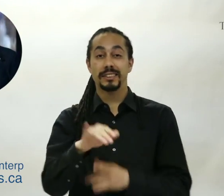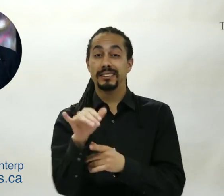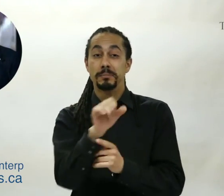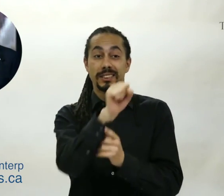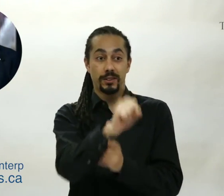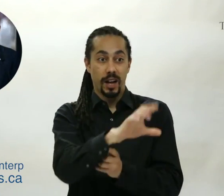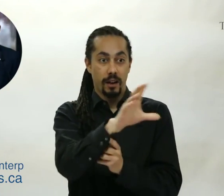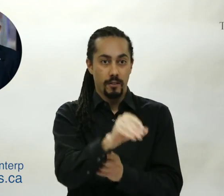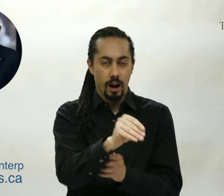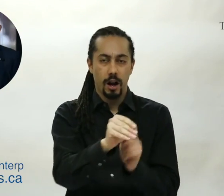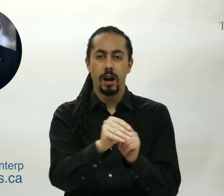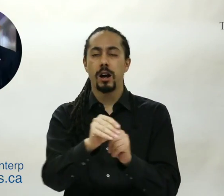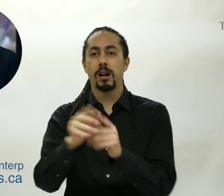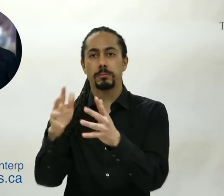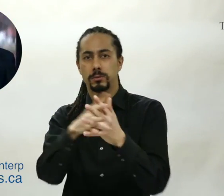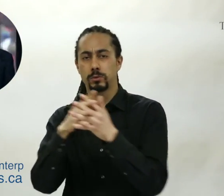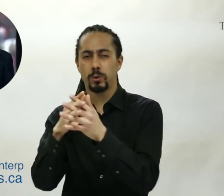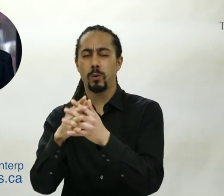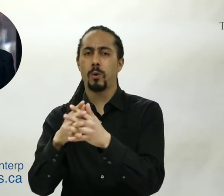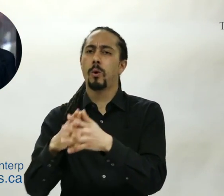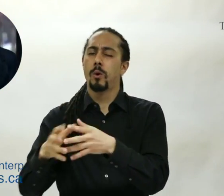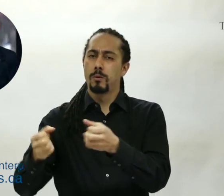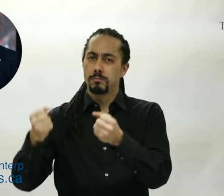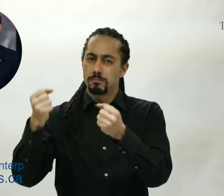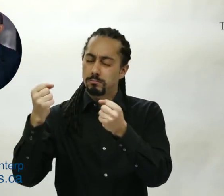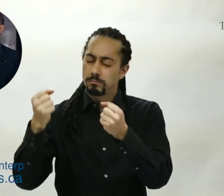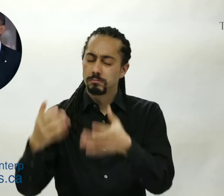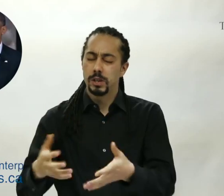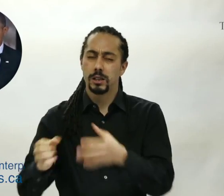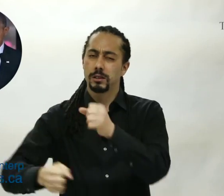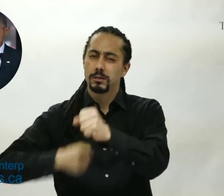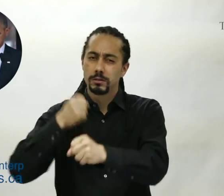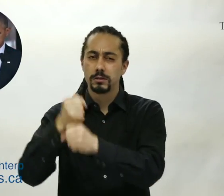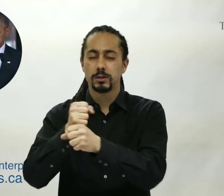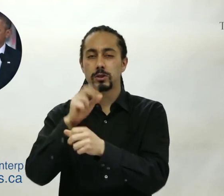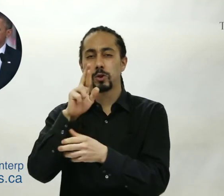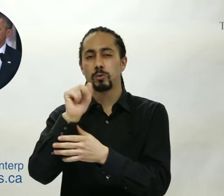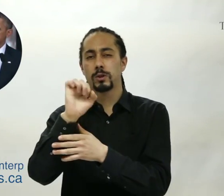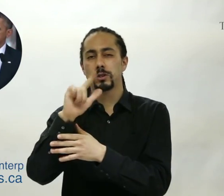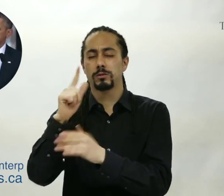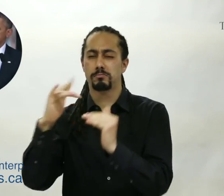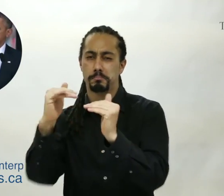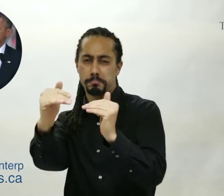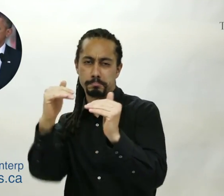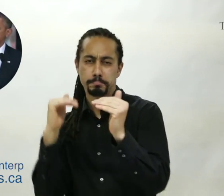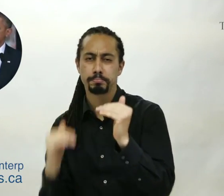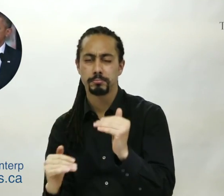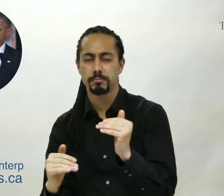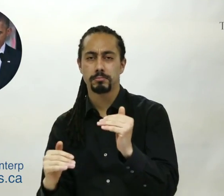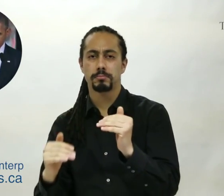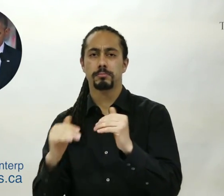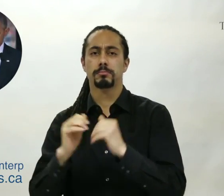had to overcome centuries of racial subjugation.